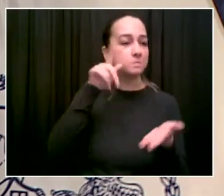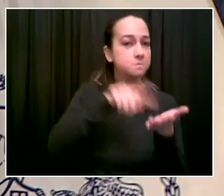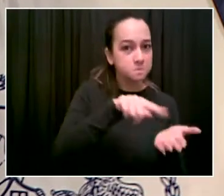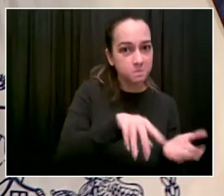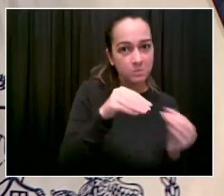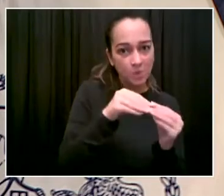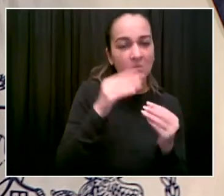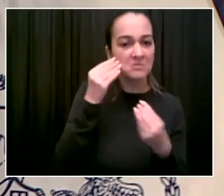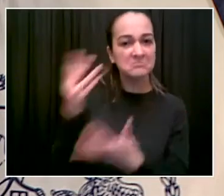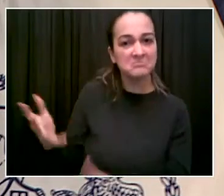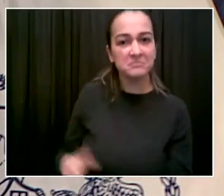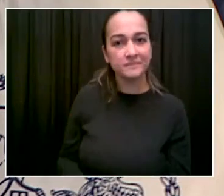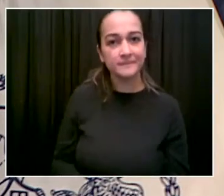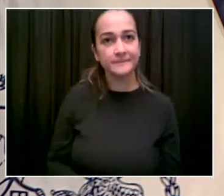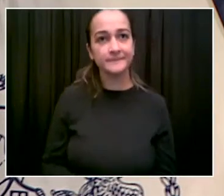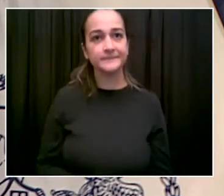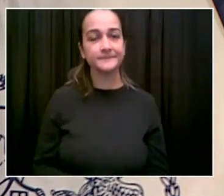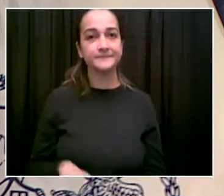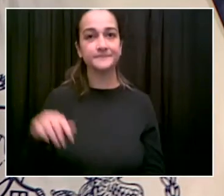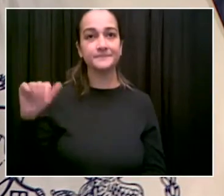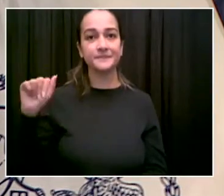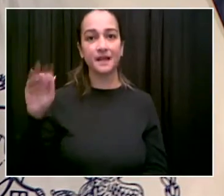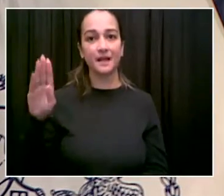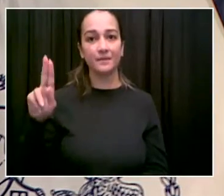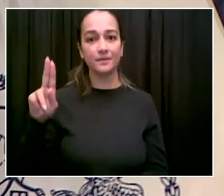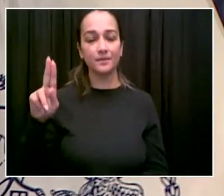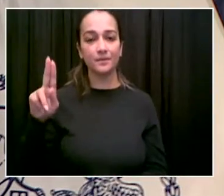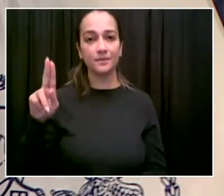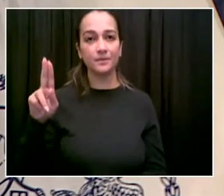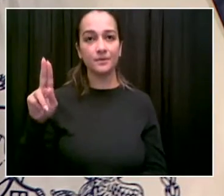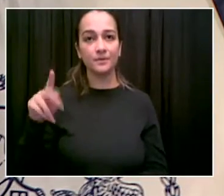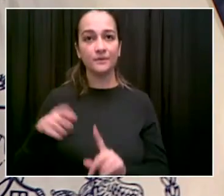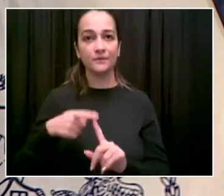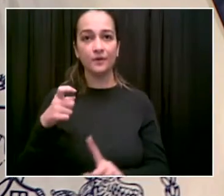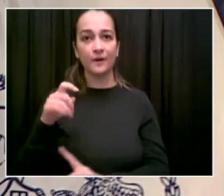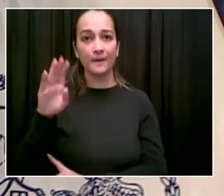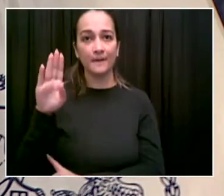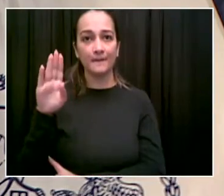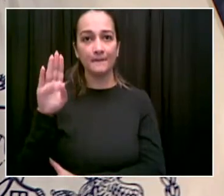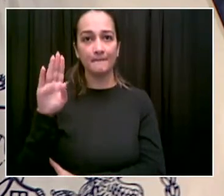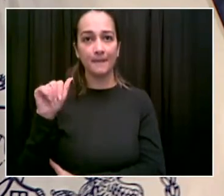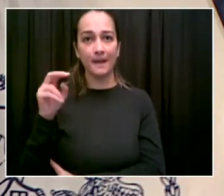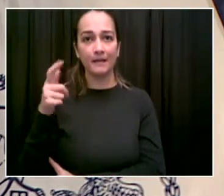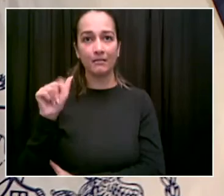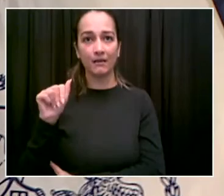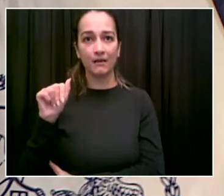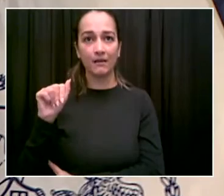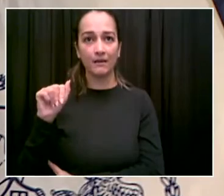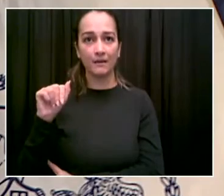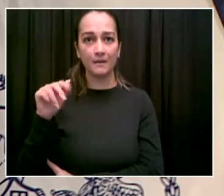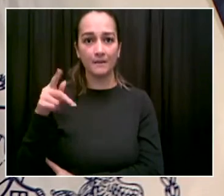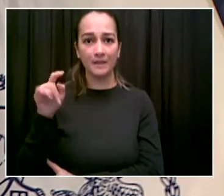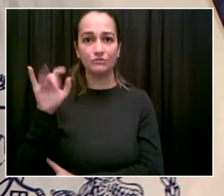IWLL LOOK AT GETTING YOU AN ANSWER ONSO. THE LAST QUESTION FOR THE